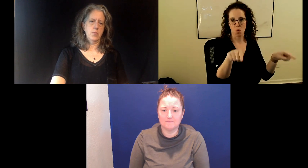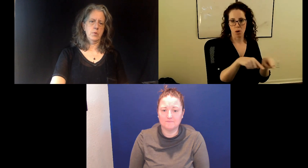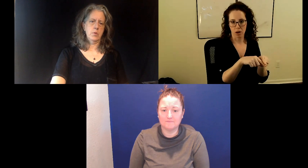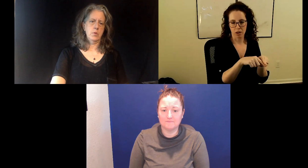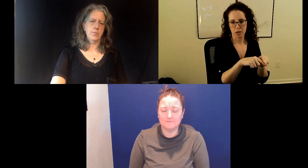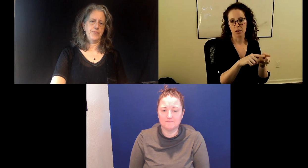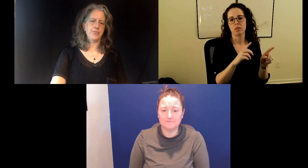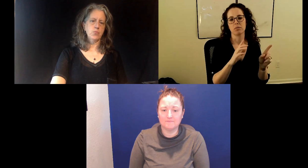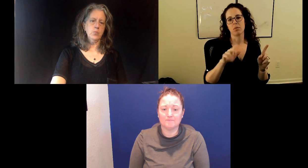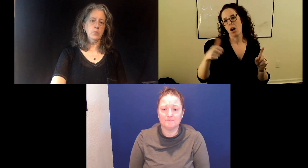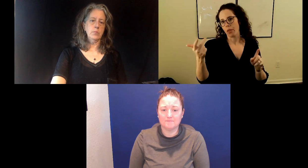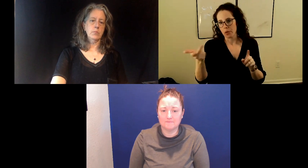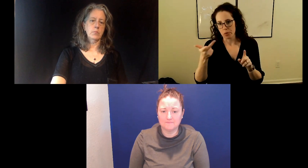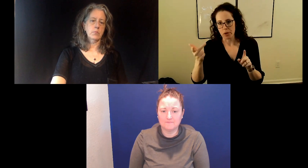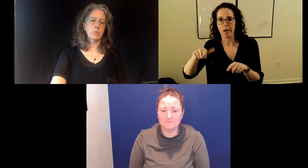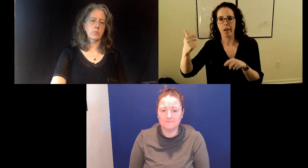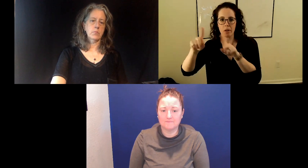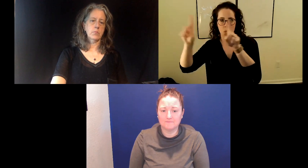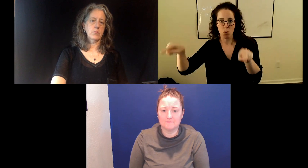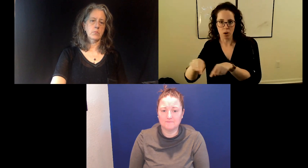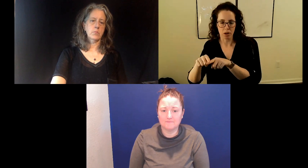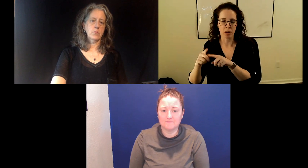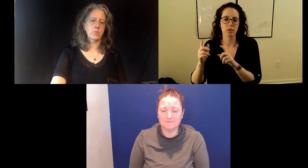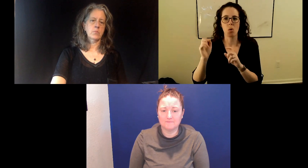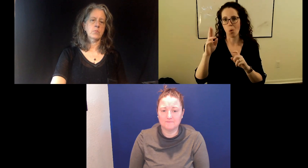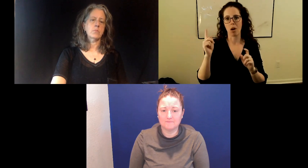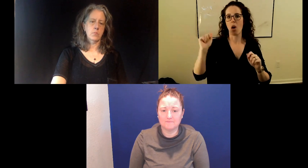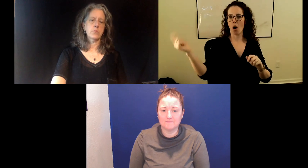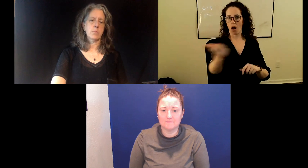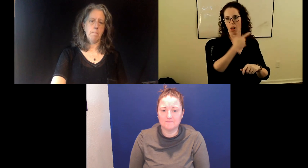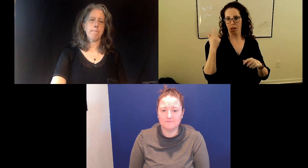or work in a group and they'll have their own space and then so i can give them